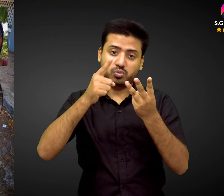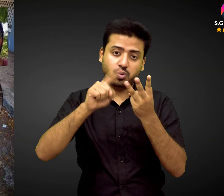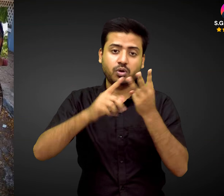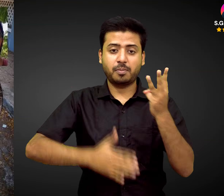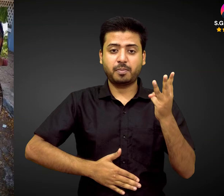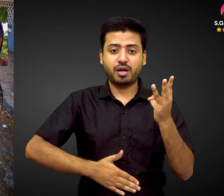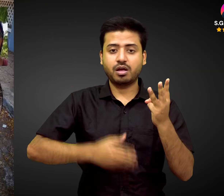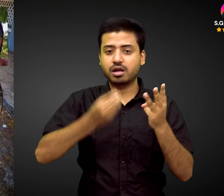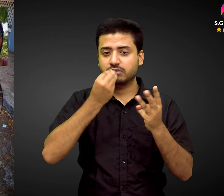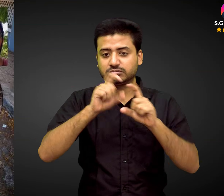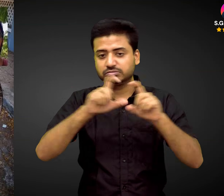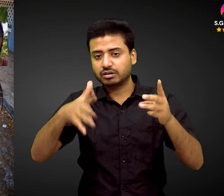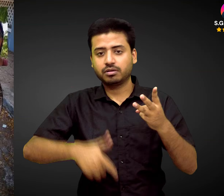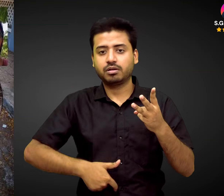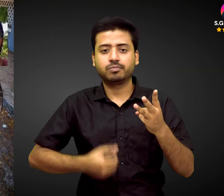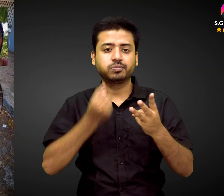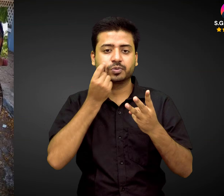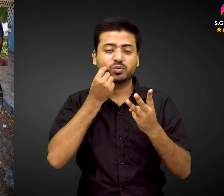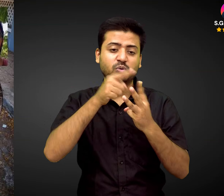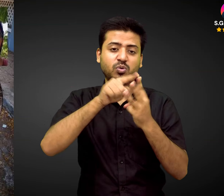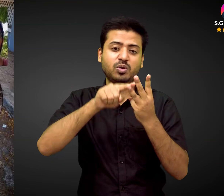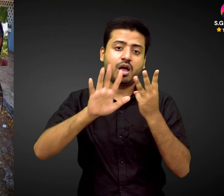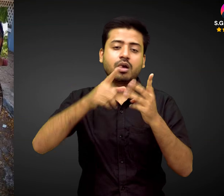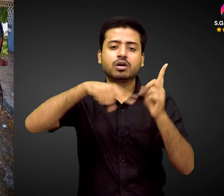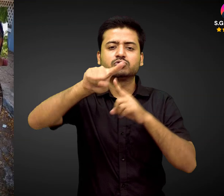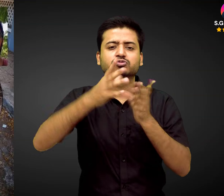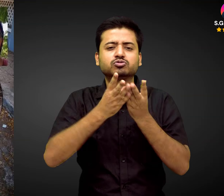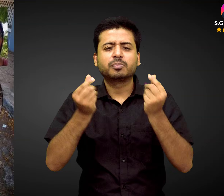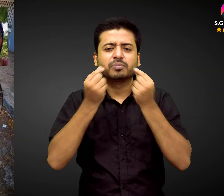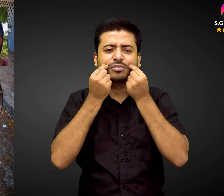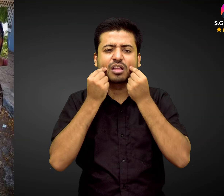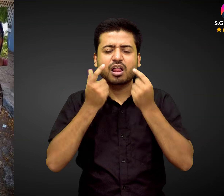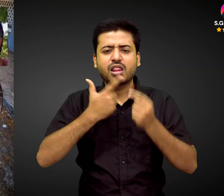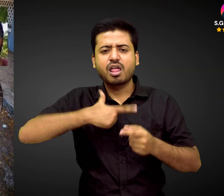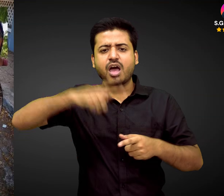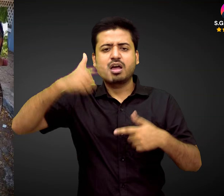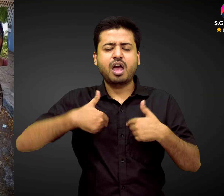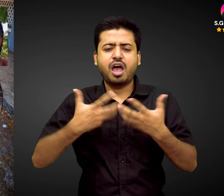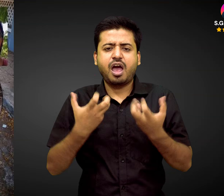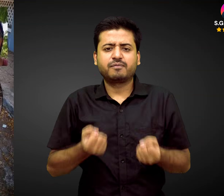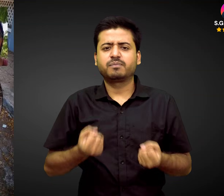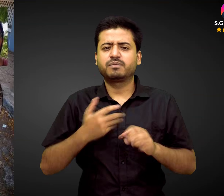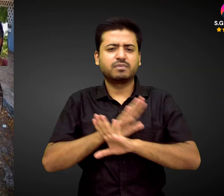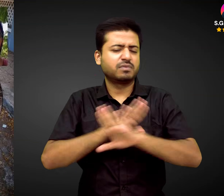neem powder or a freshly crushed paste made from vibrant green leaves, this botanical ingredient